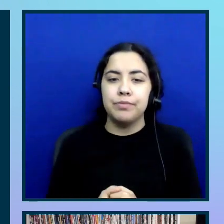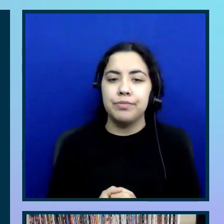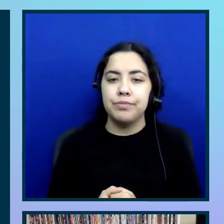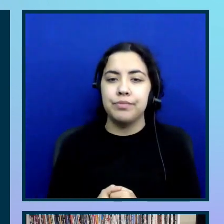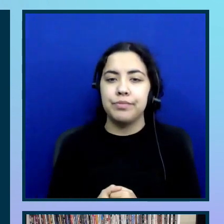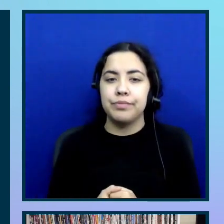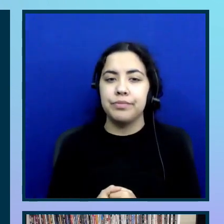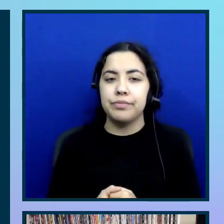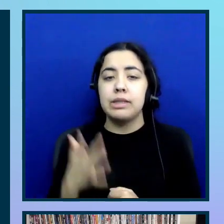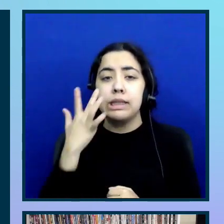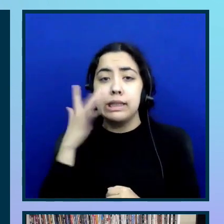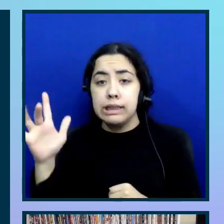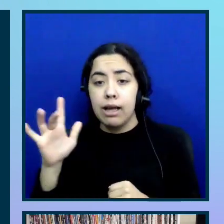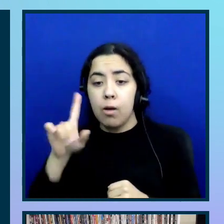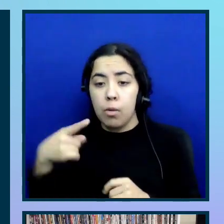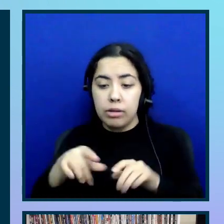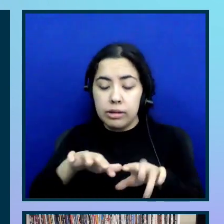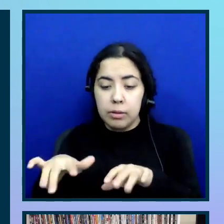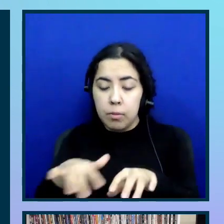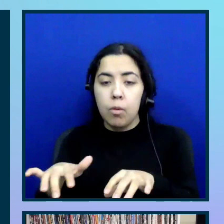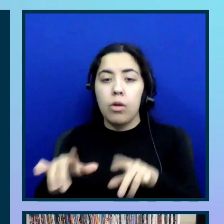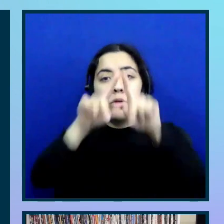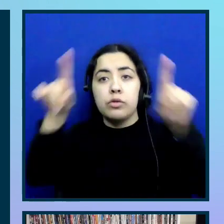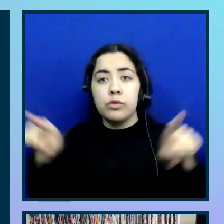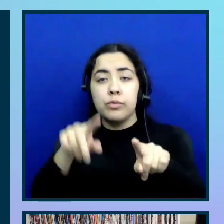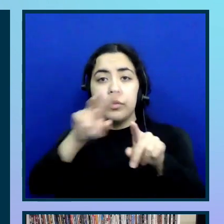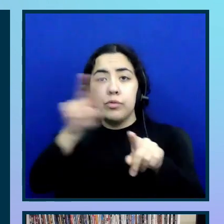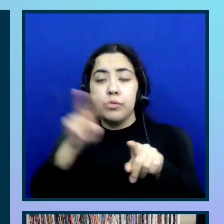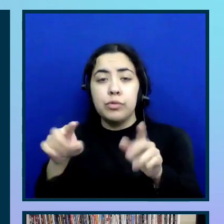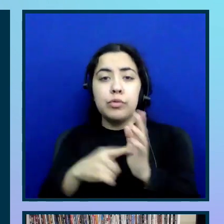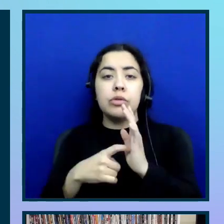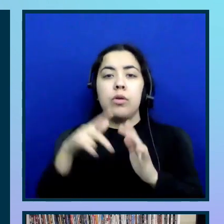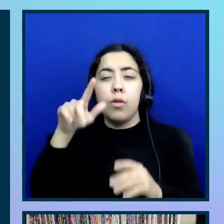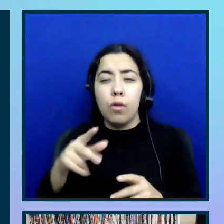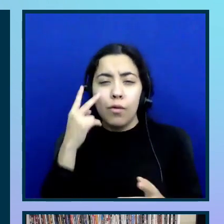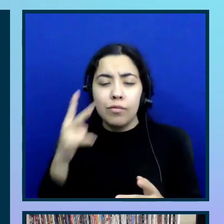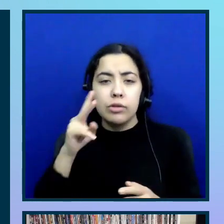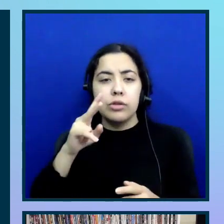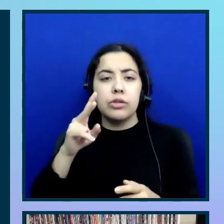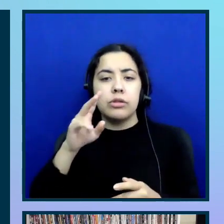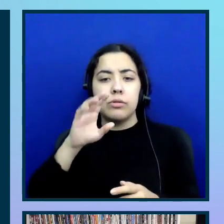sighted keyboard only users, screen reader users, low vision Zoom users, and voice dictation users.